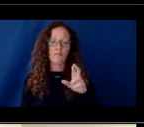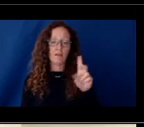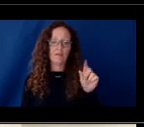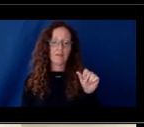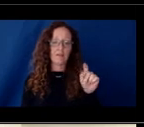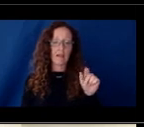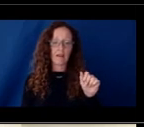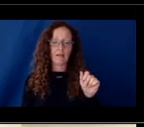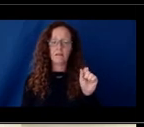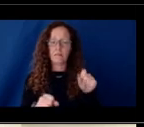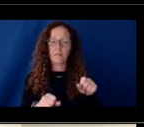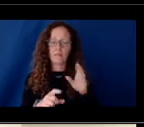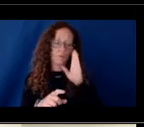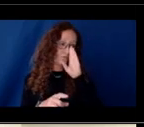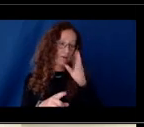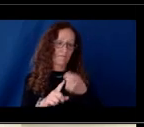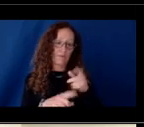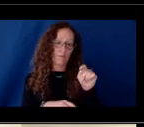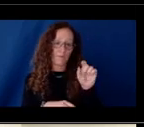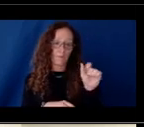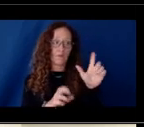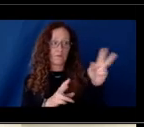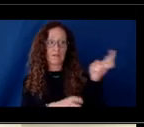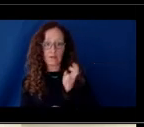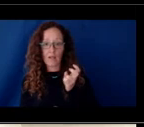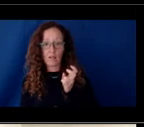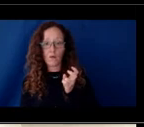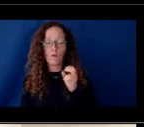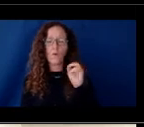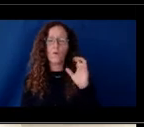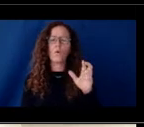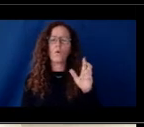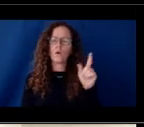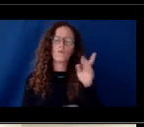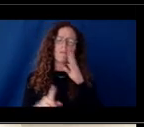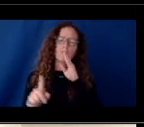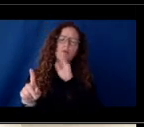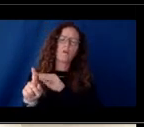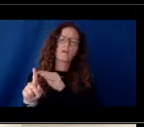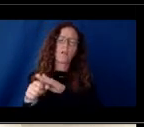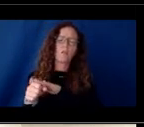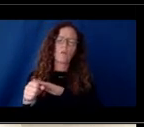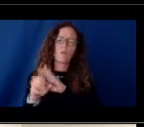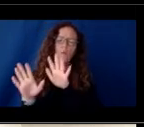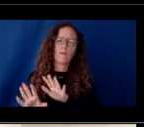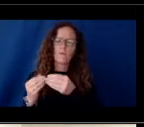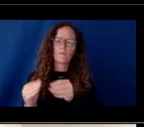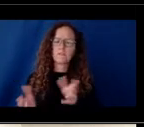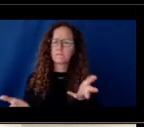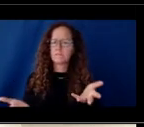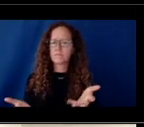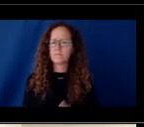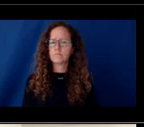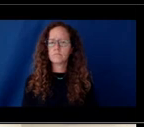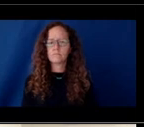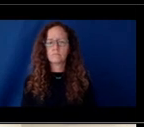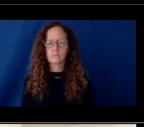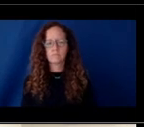or would that be something where you would need to go through your local weather office?